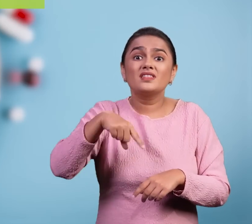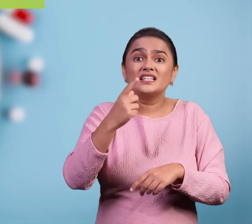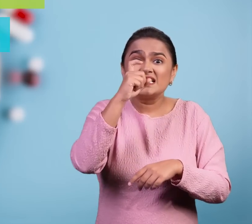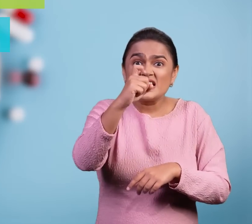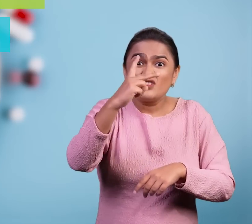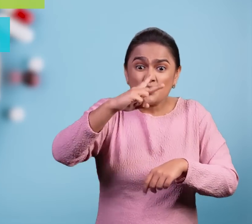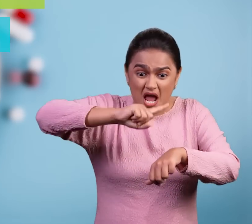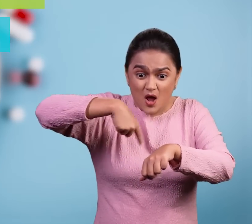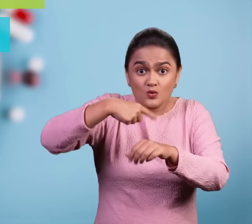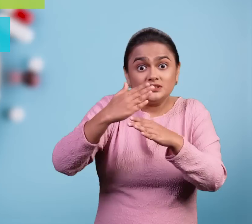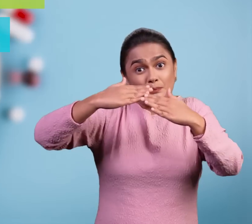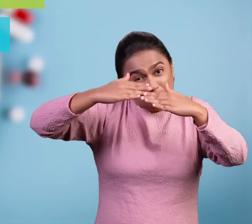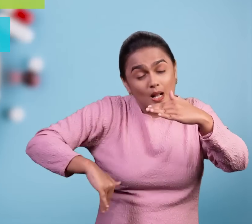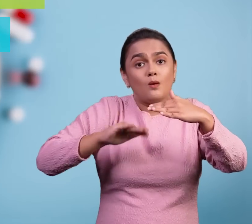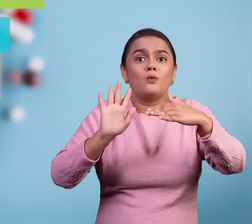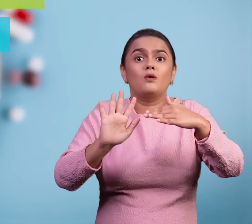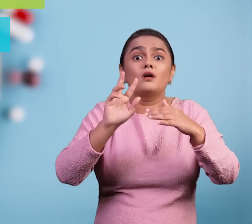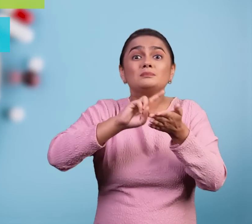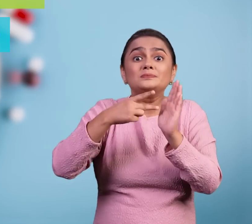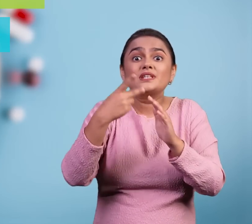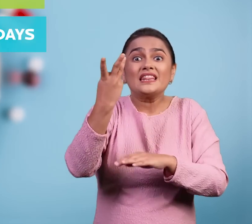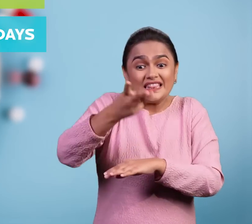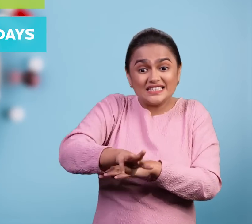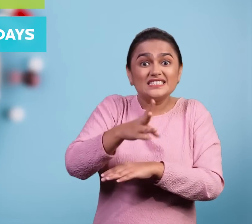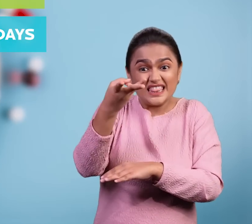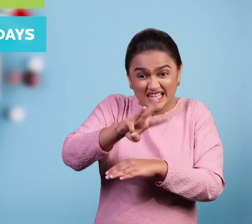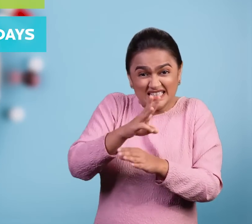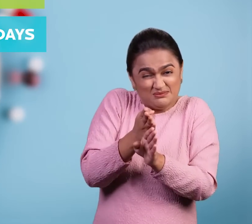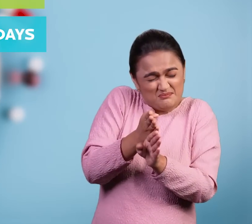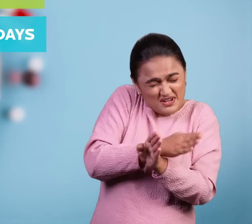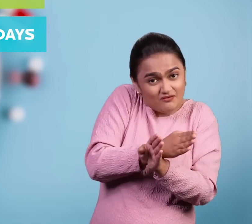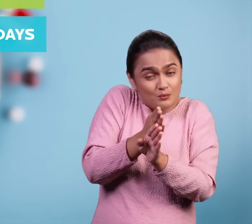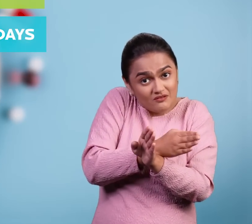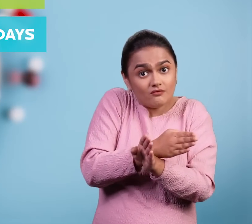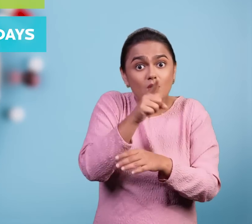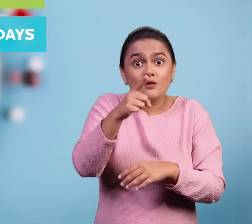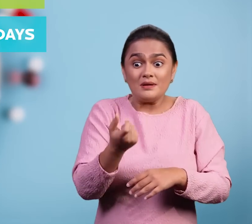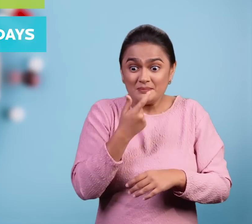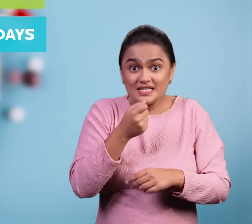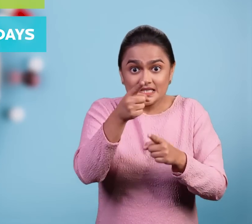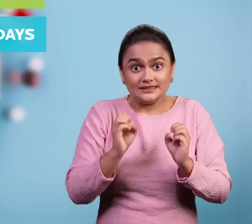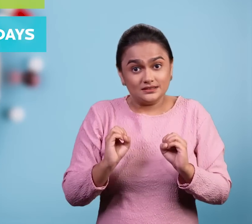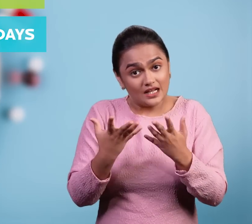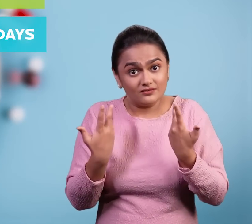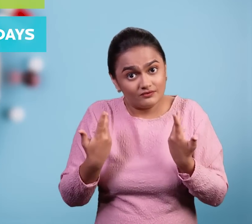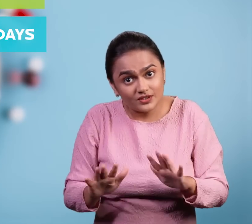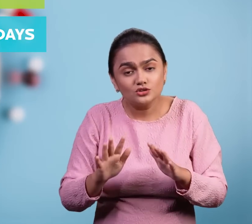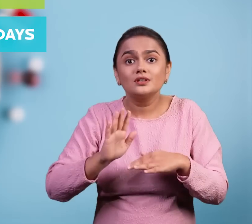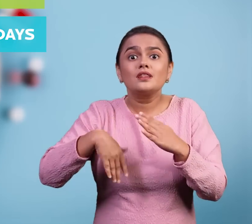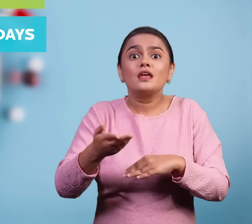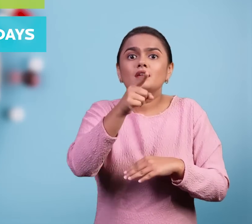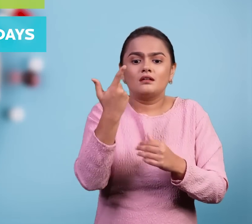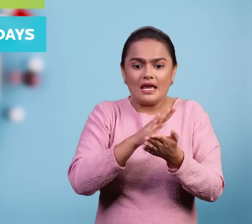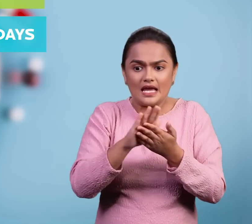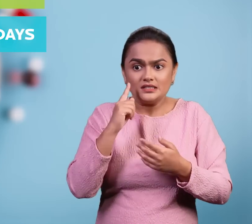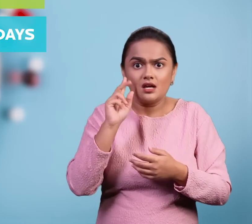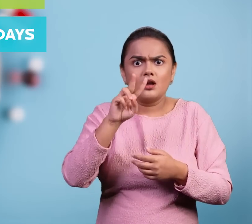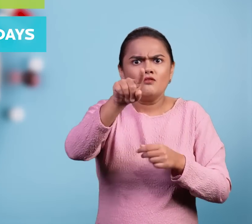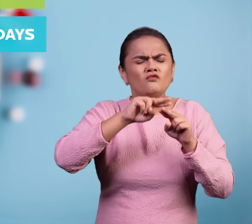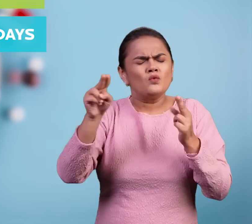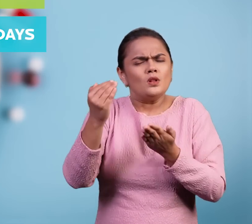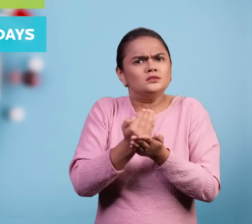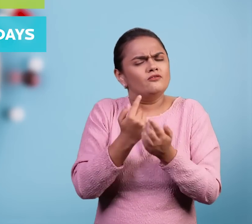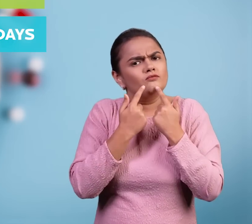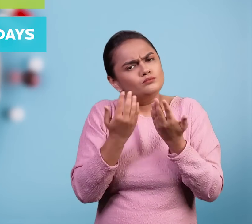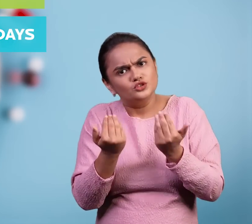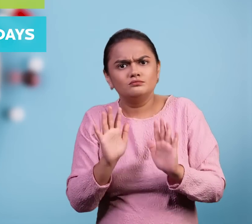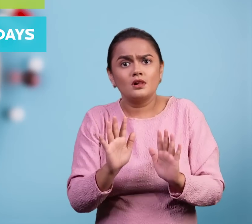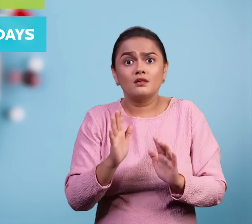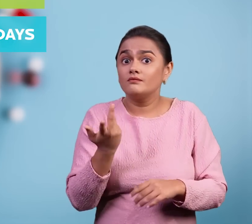you can reduce the risk of infection by starting treatment within 72 hours (3 days).